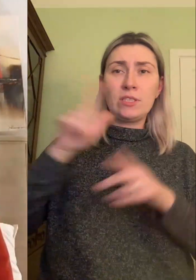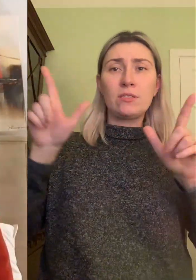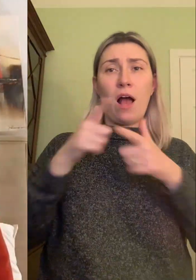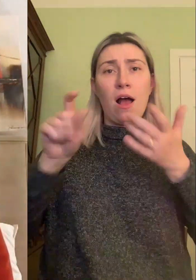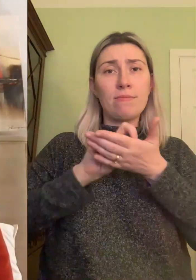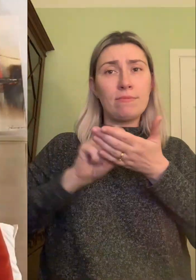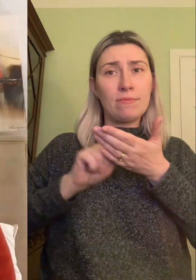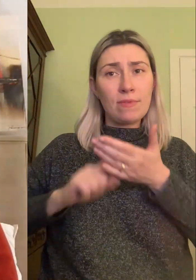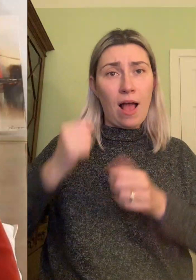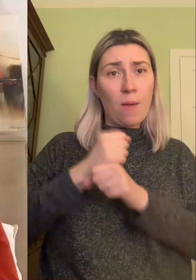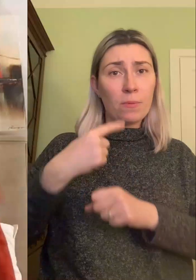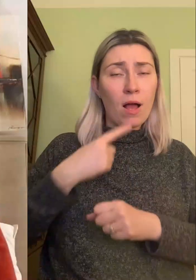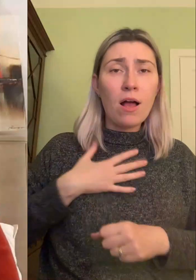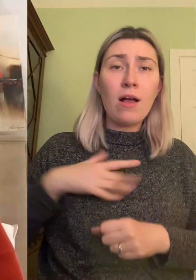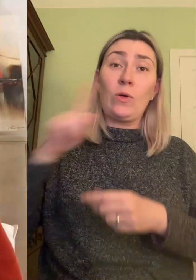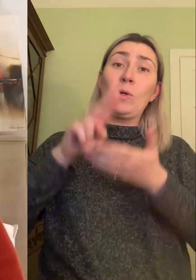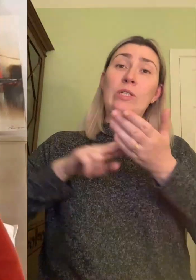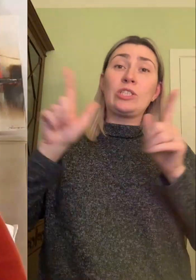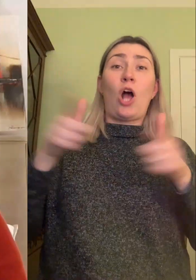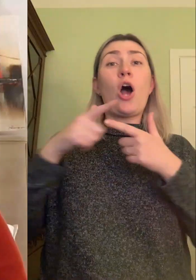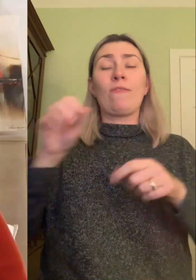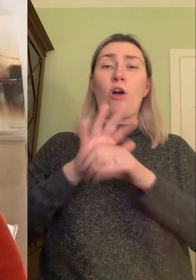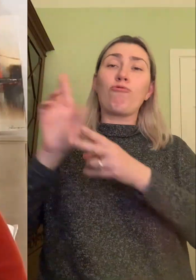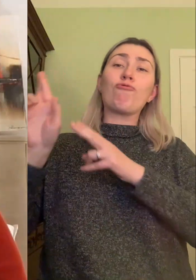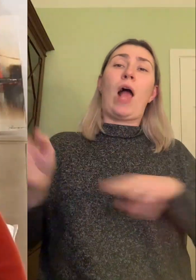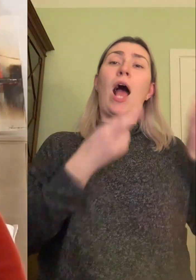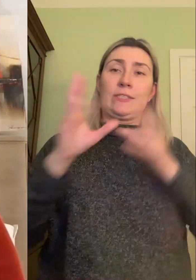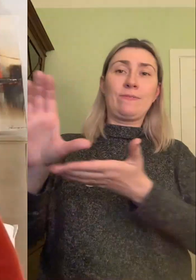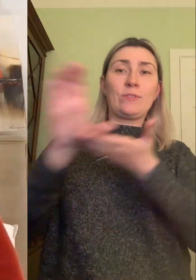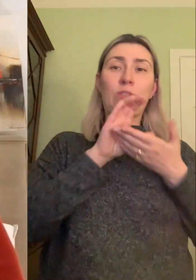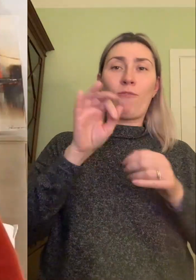wrote a song about me! He is using the song to raise funds for Heroes Aid.